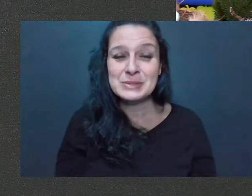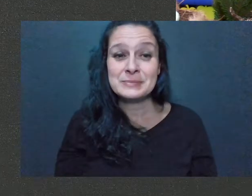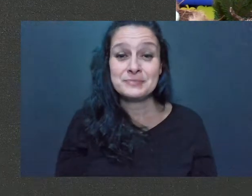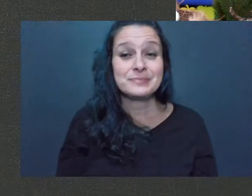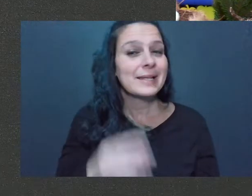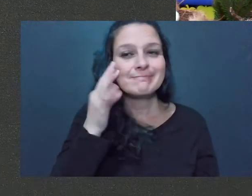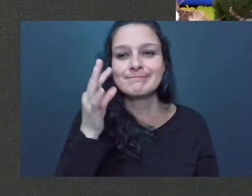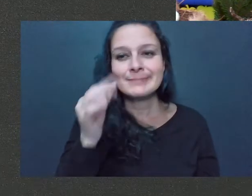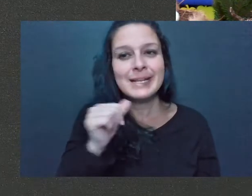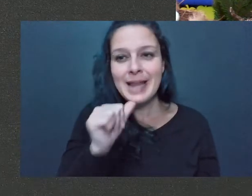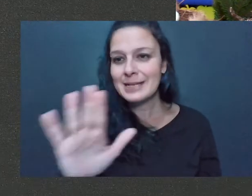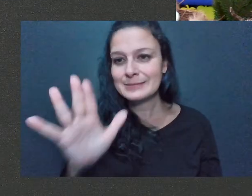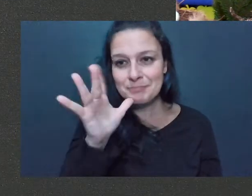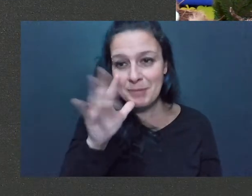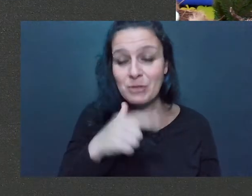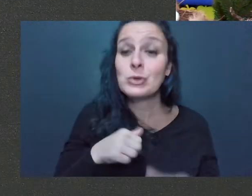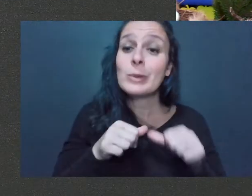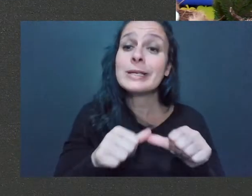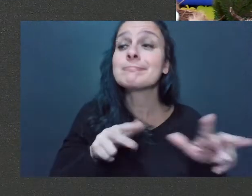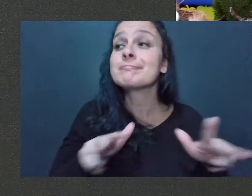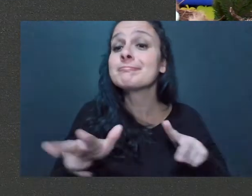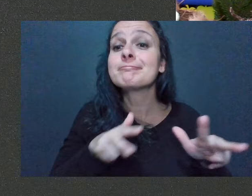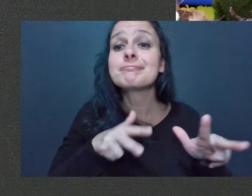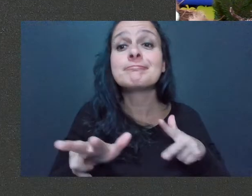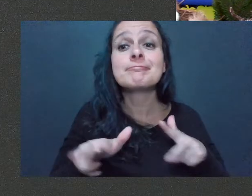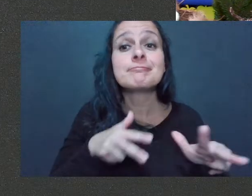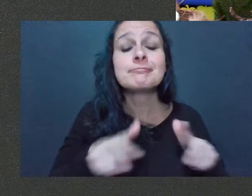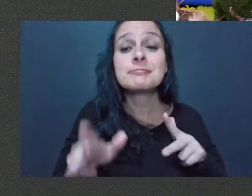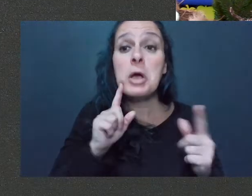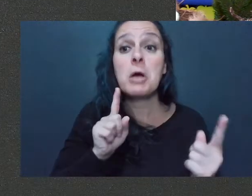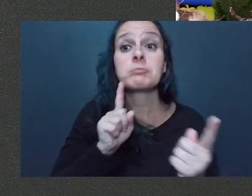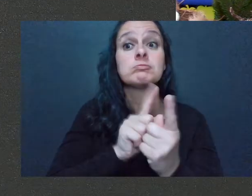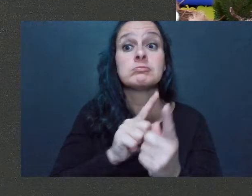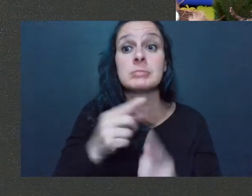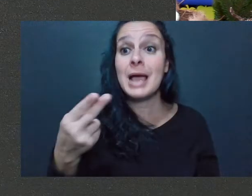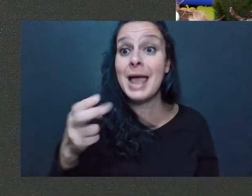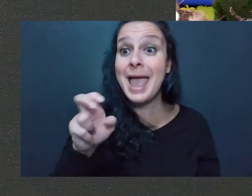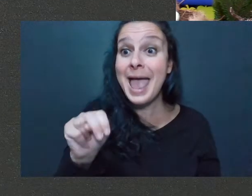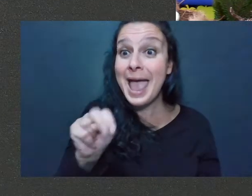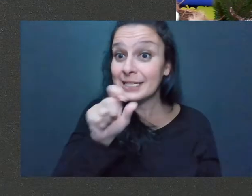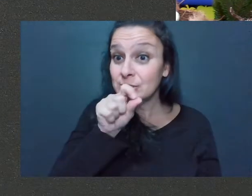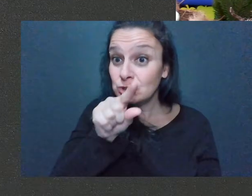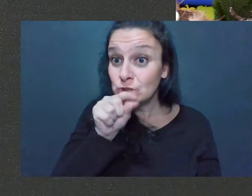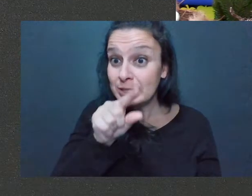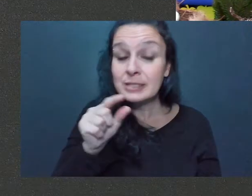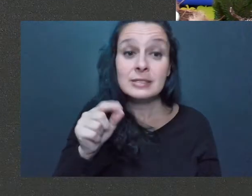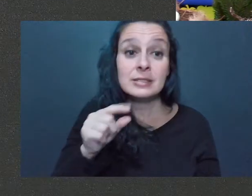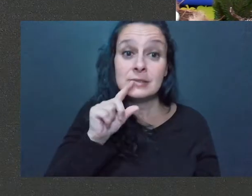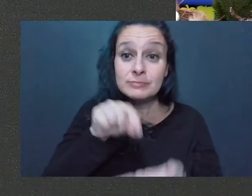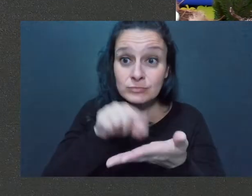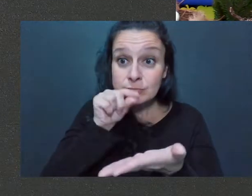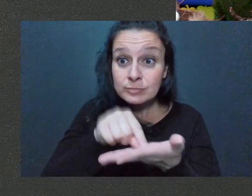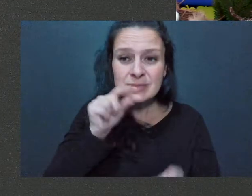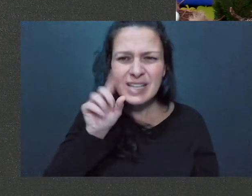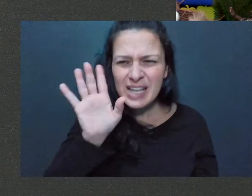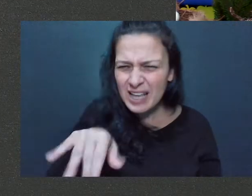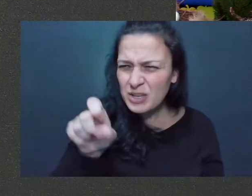The kitten was not his mother so he kept walking on. Then he came to a hen. "Are you my mother?" He said to the hen.